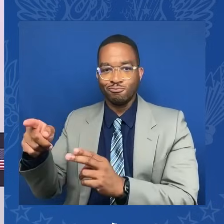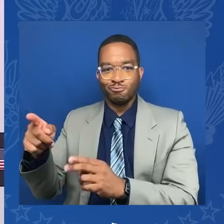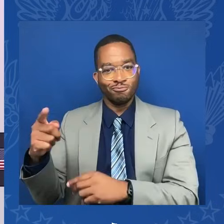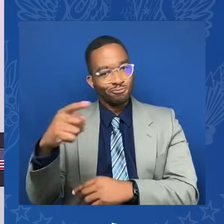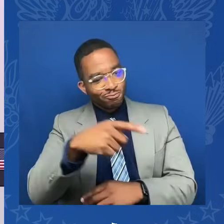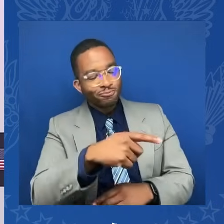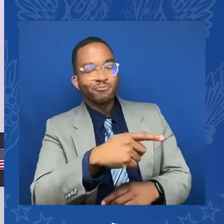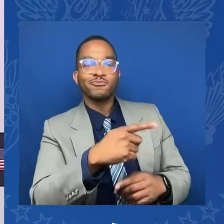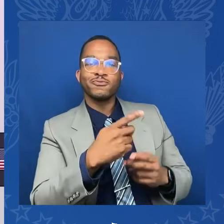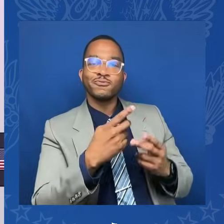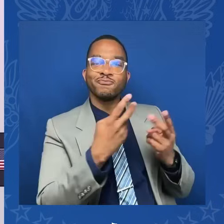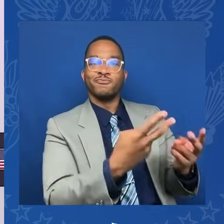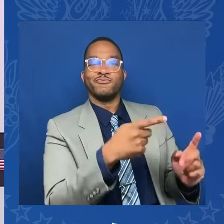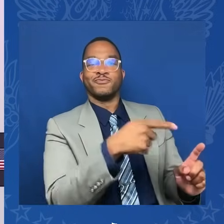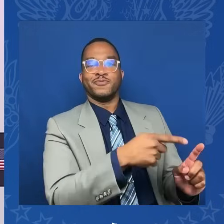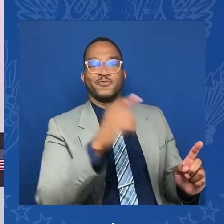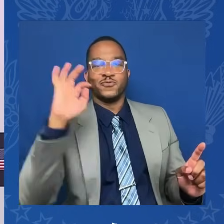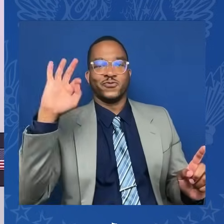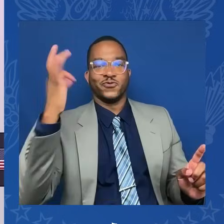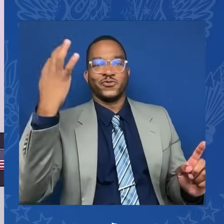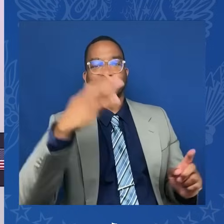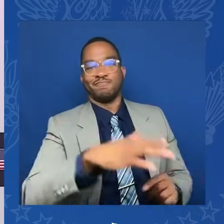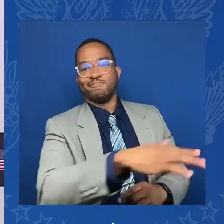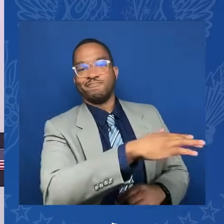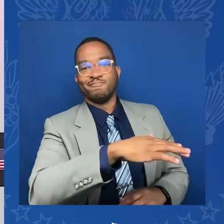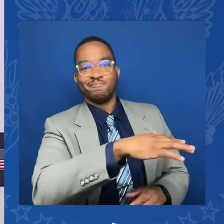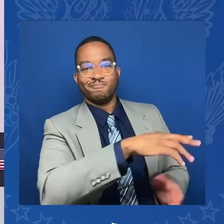your presence and that of your wife, Dr. Jill Biden,